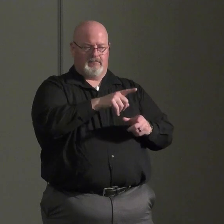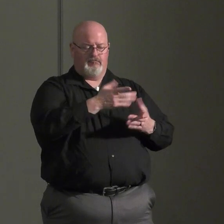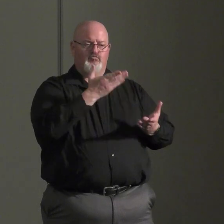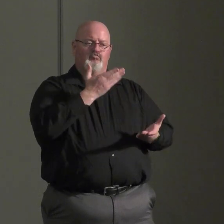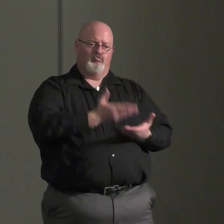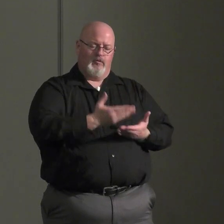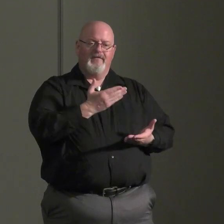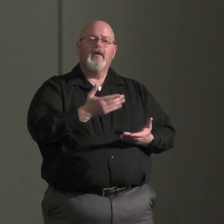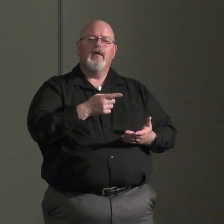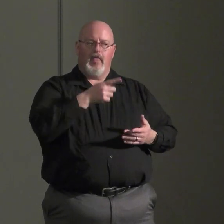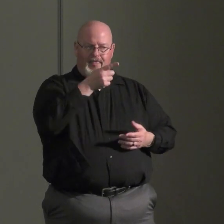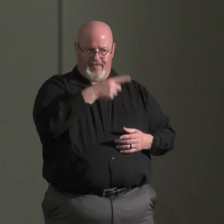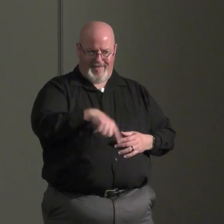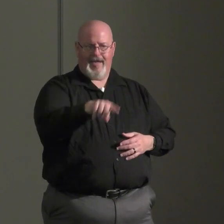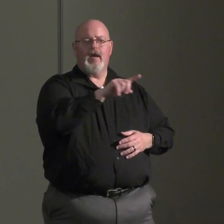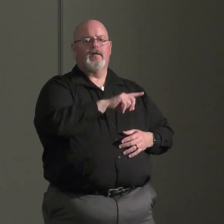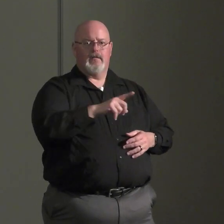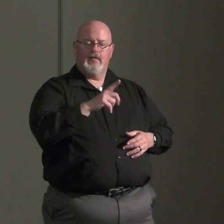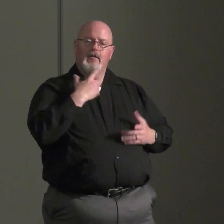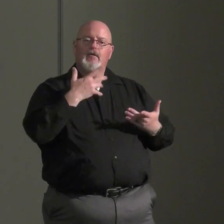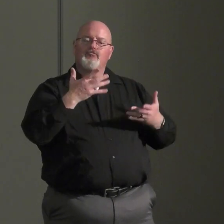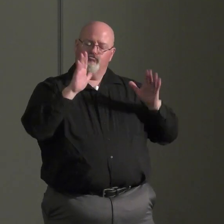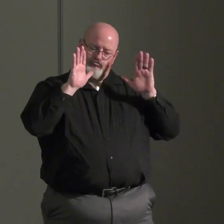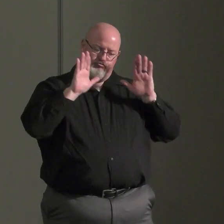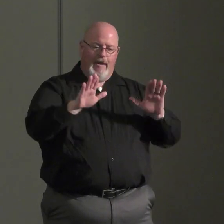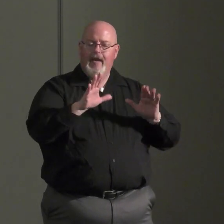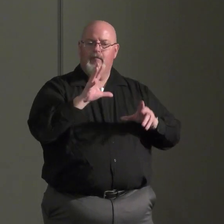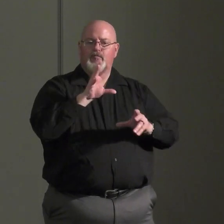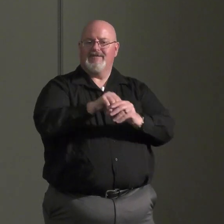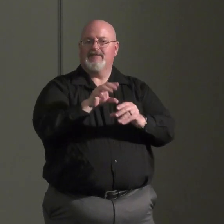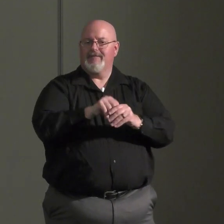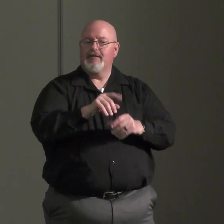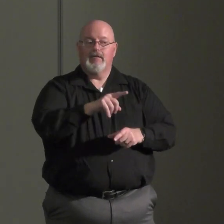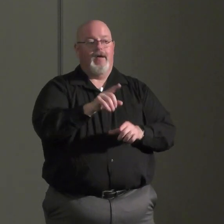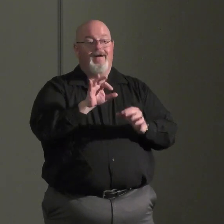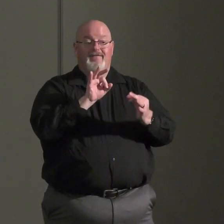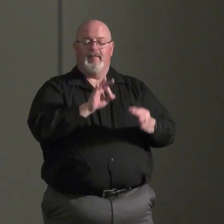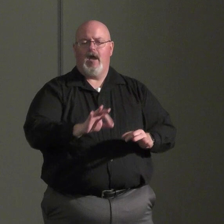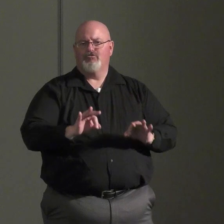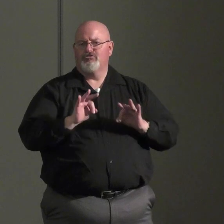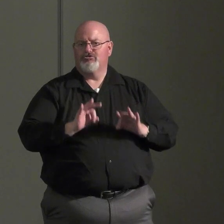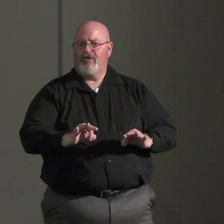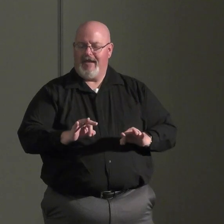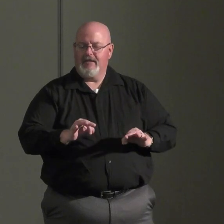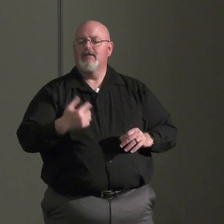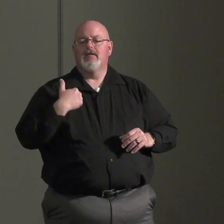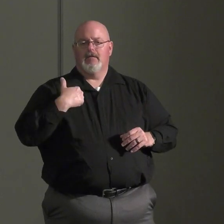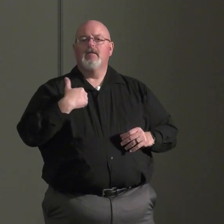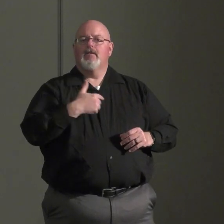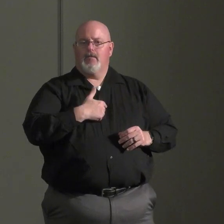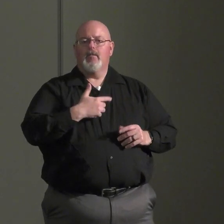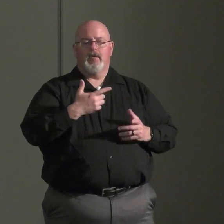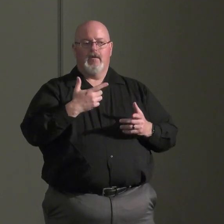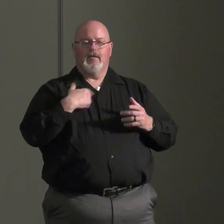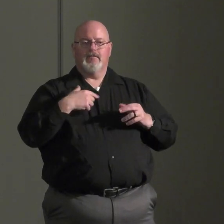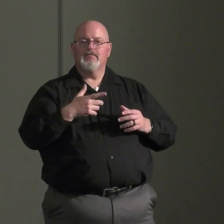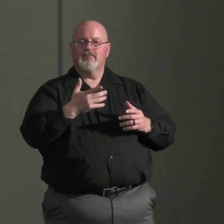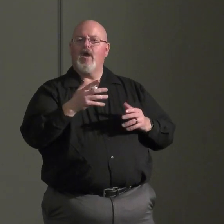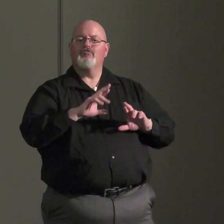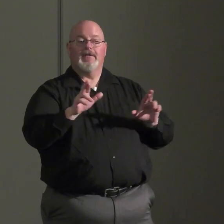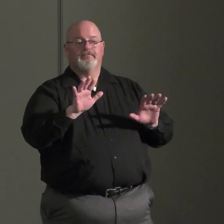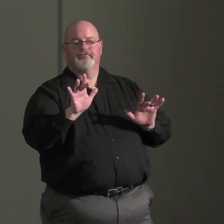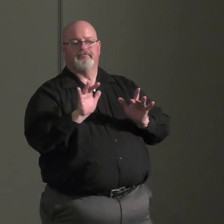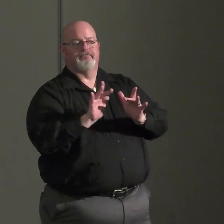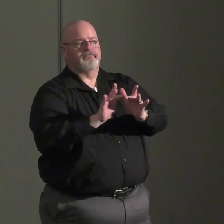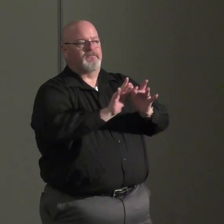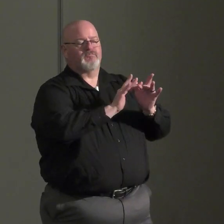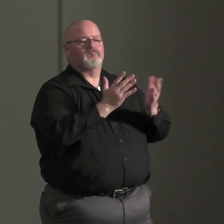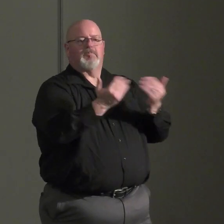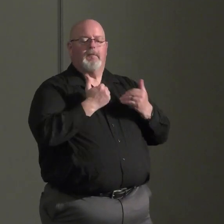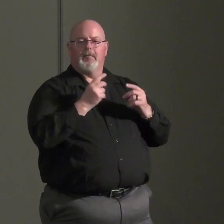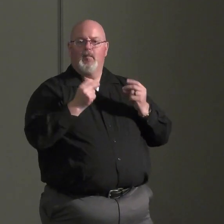that they are great participants and give great feedback. So we have them at our fingertips. We